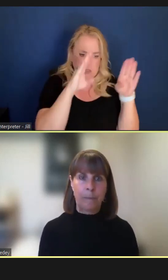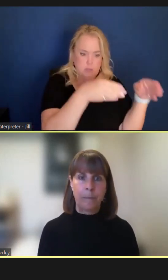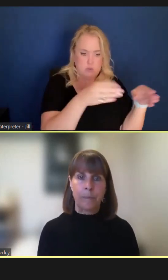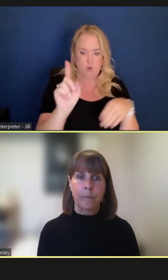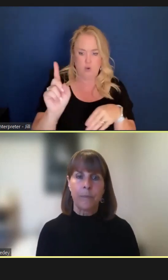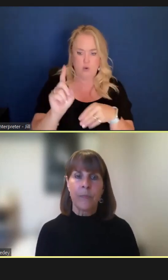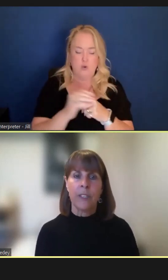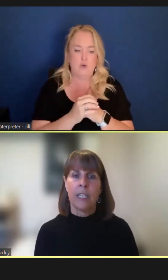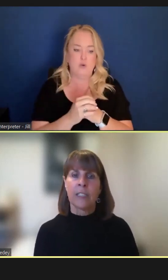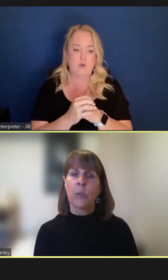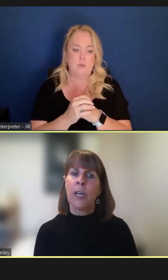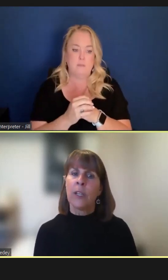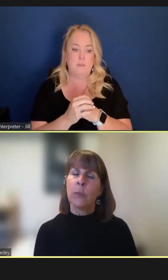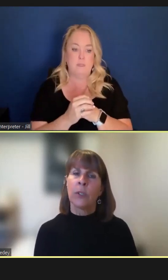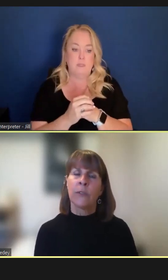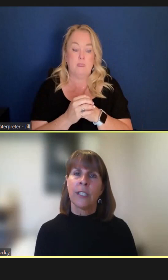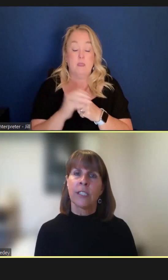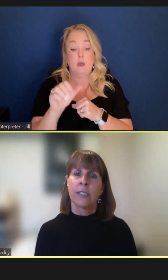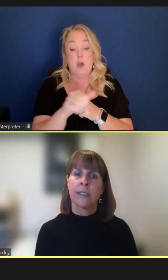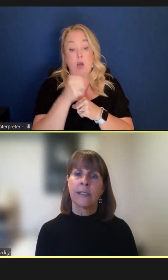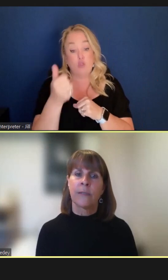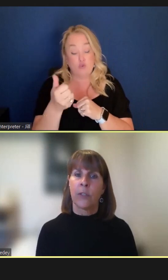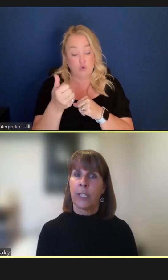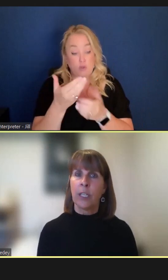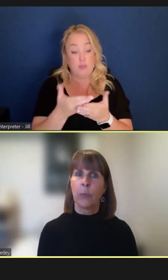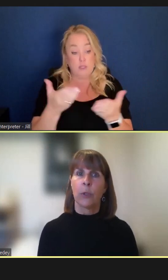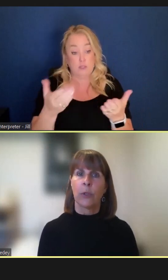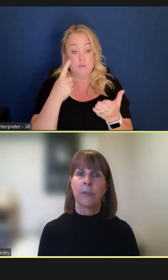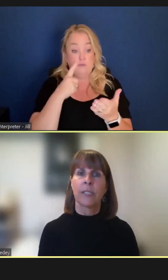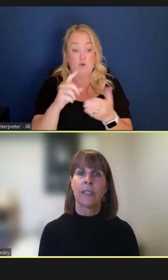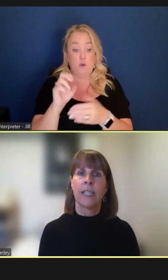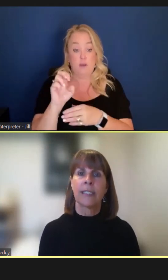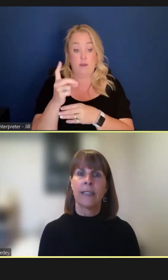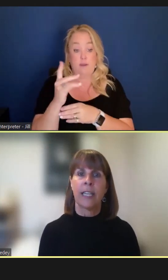attention some other motivations for an Eddie program to collect language